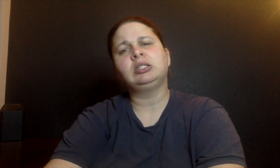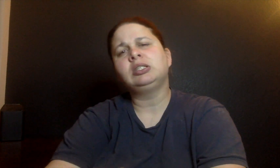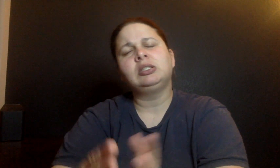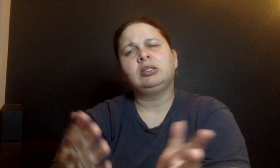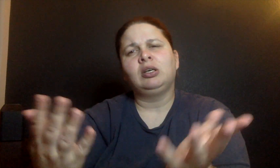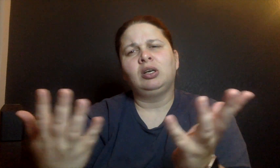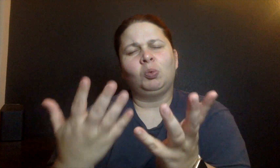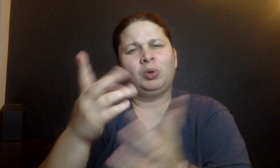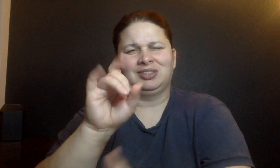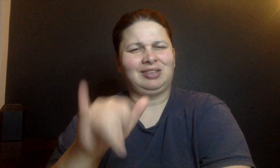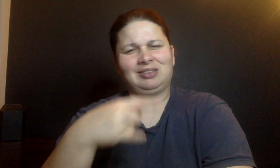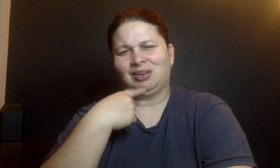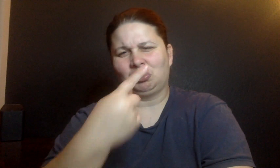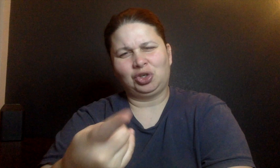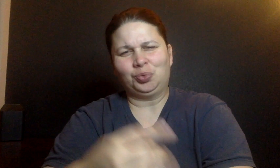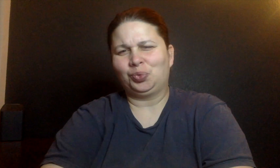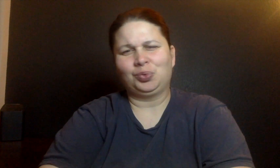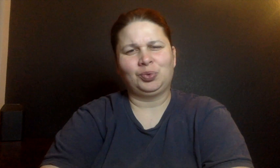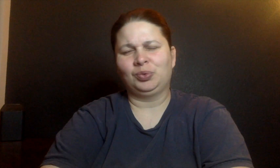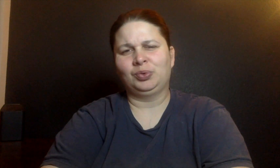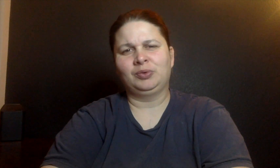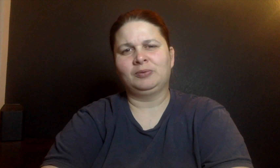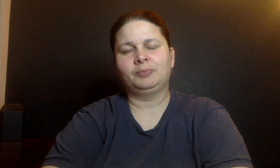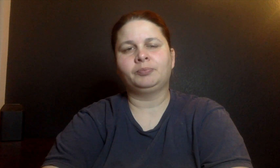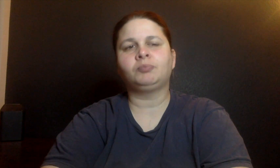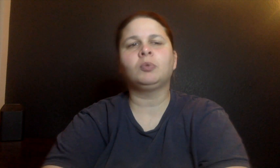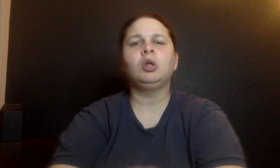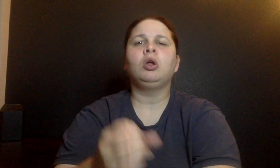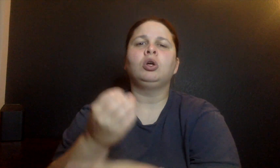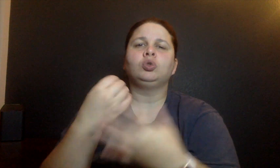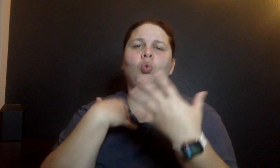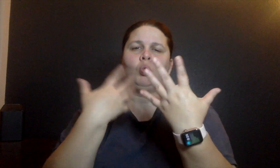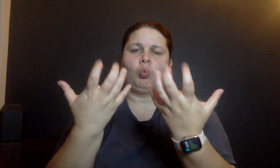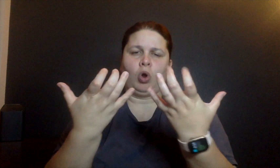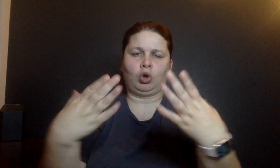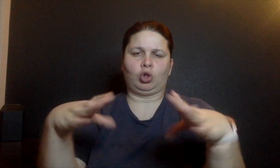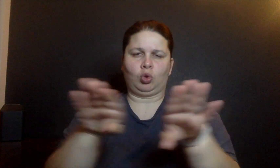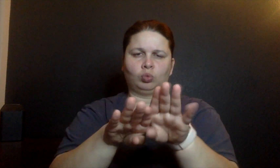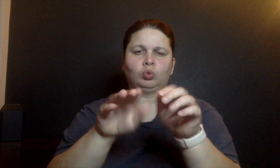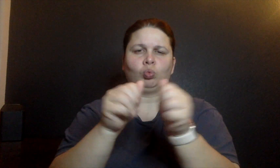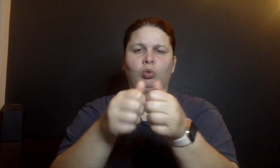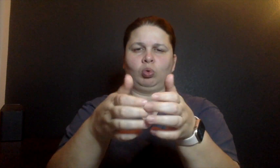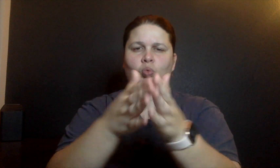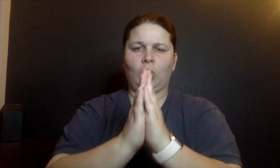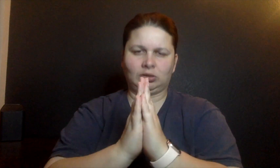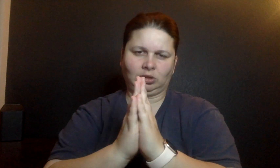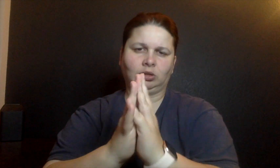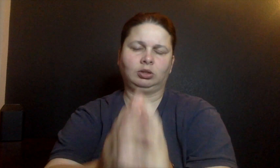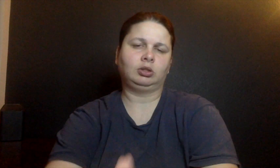What does that tell you? So, I want to close with a request.